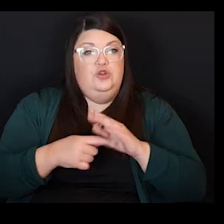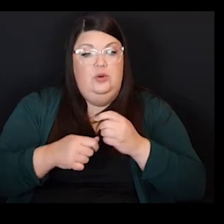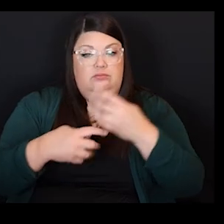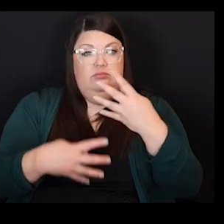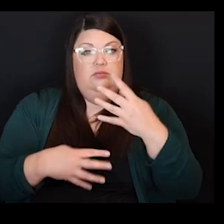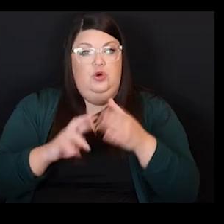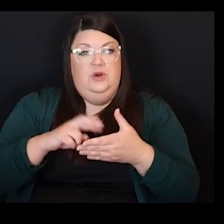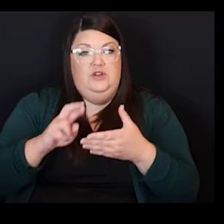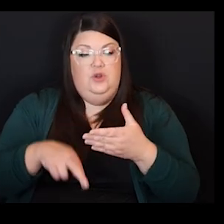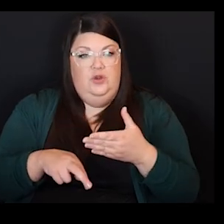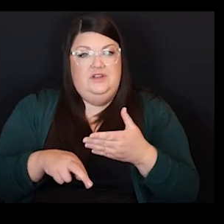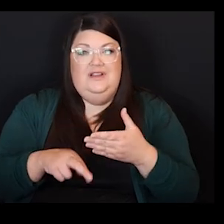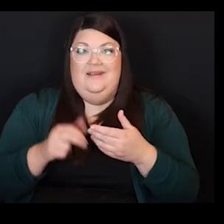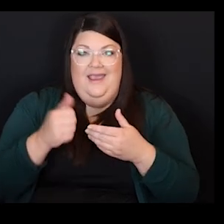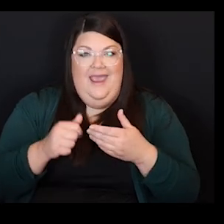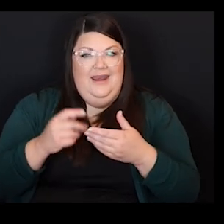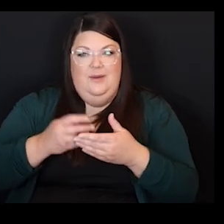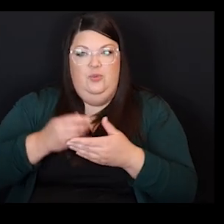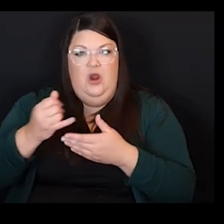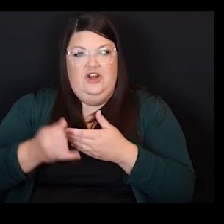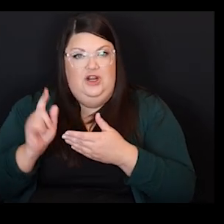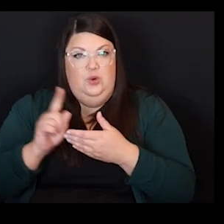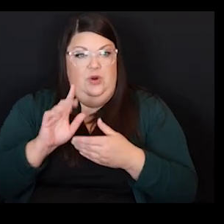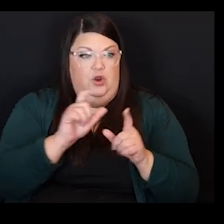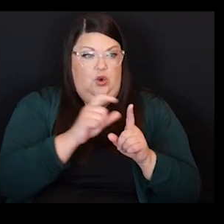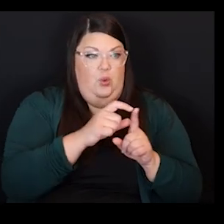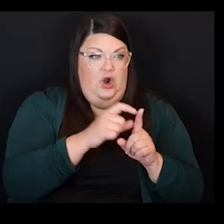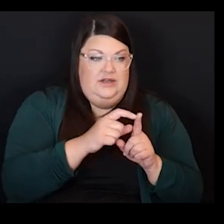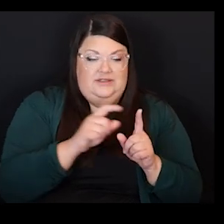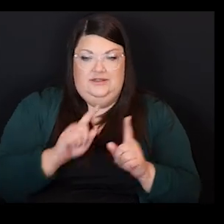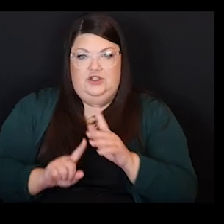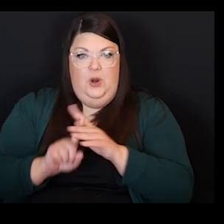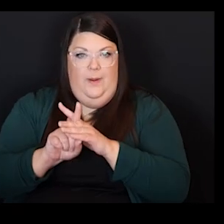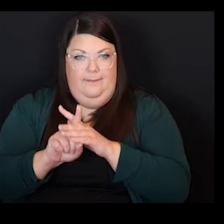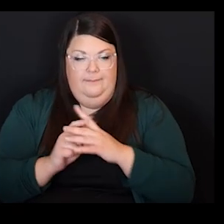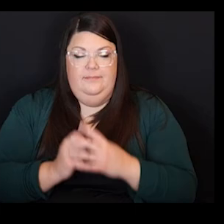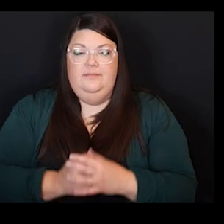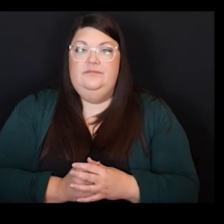you entered appear in its name or description. In terms of filtering results, you can narrow